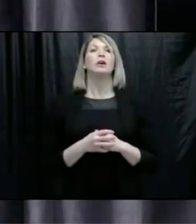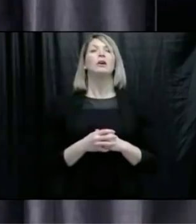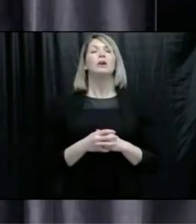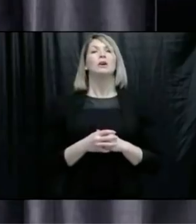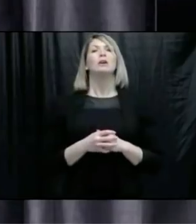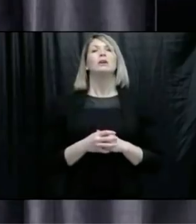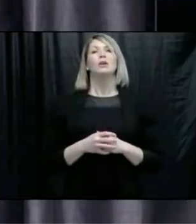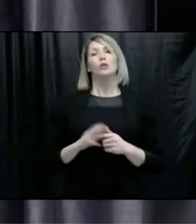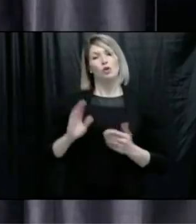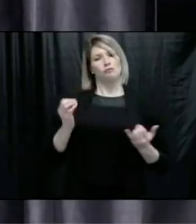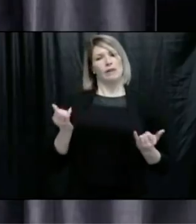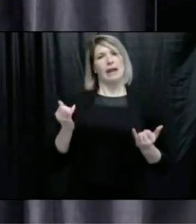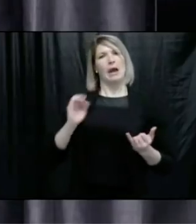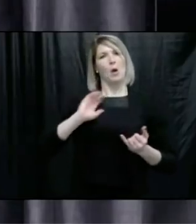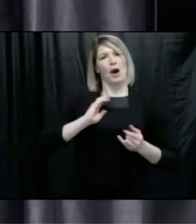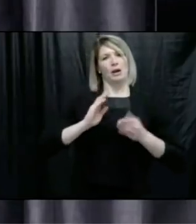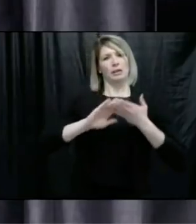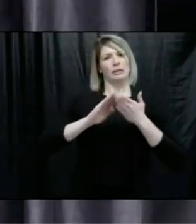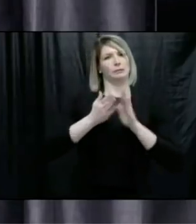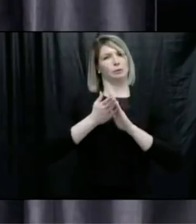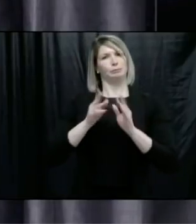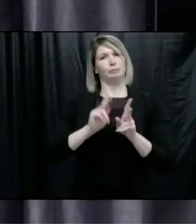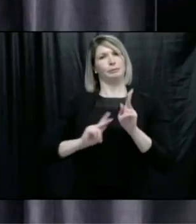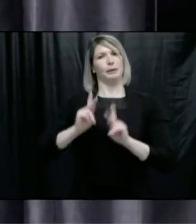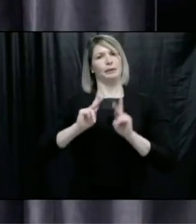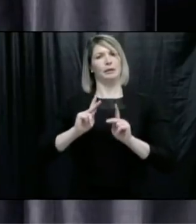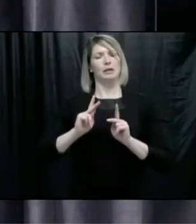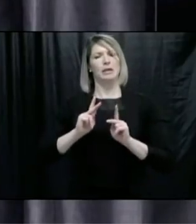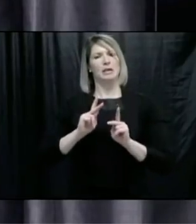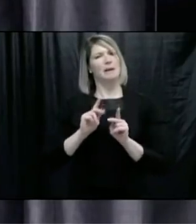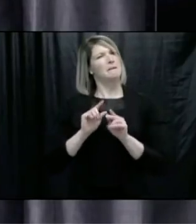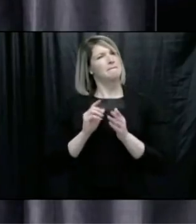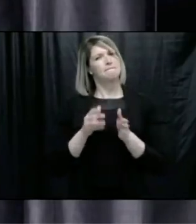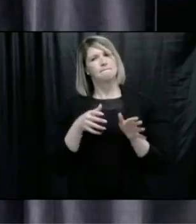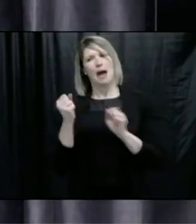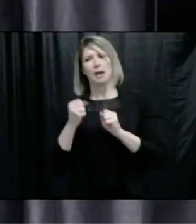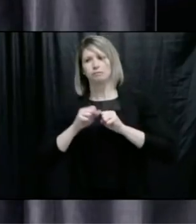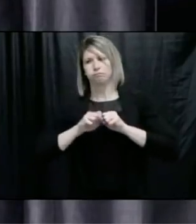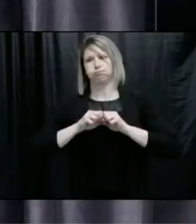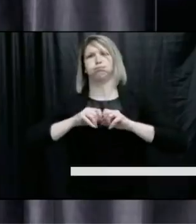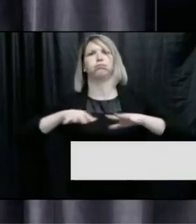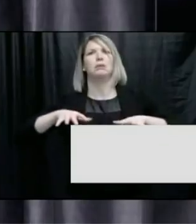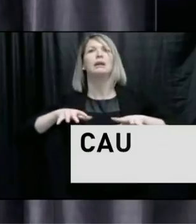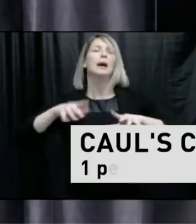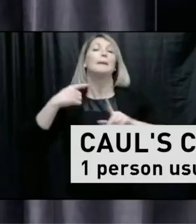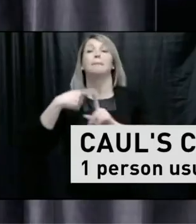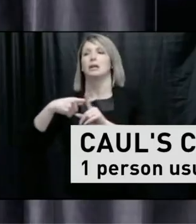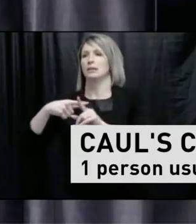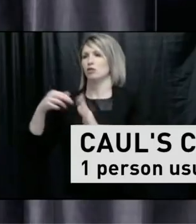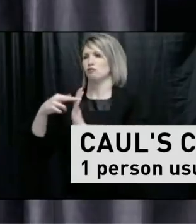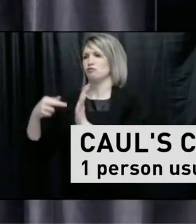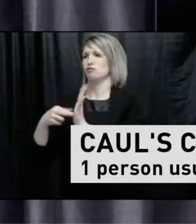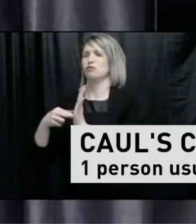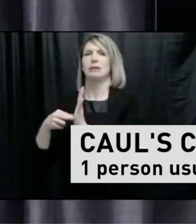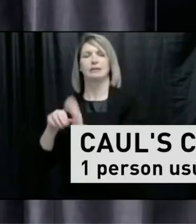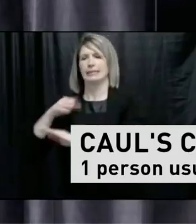ESSENTIALLY WHAT WE ARE TRYING TO TELL YOU IS WE HAD A RAPID INCREASE IN TERMS OF OUR POPULATION. THE PUBLIC-HEALTH MEASURES MADE